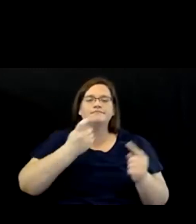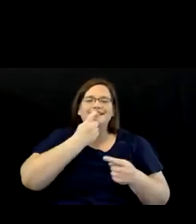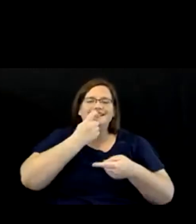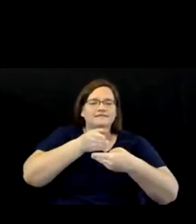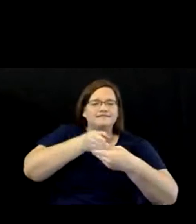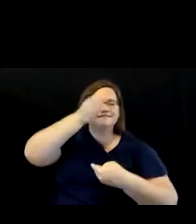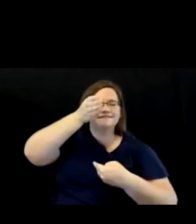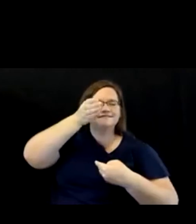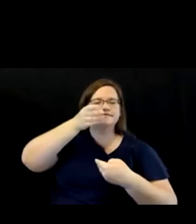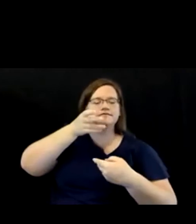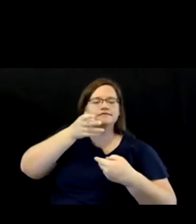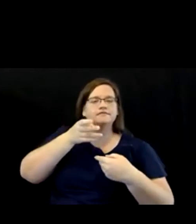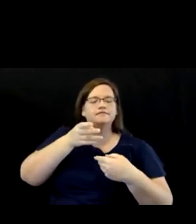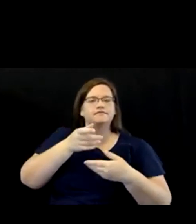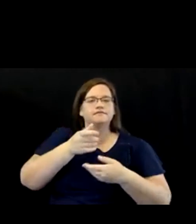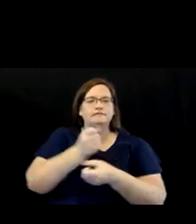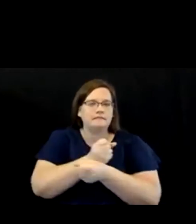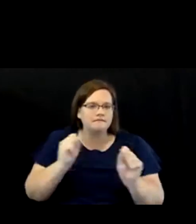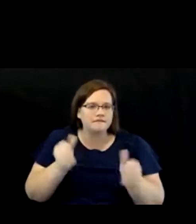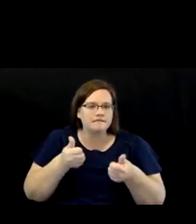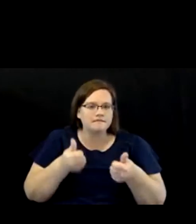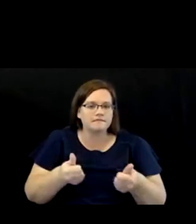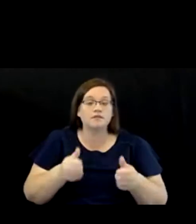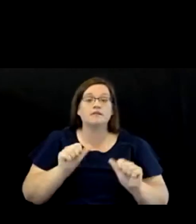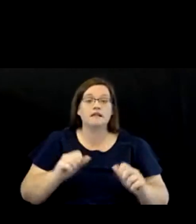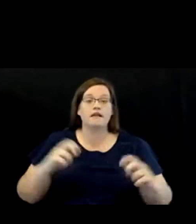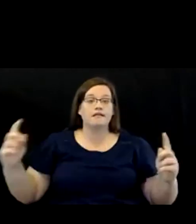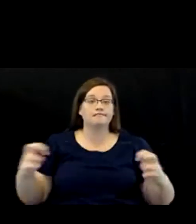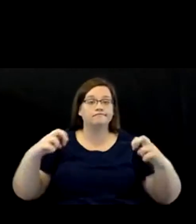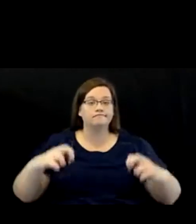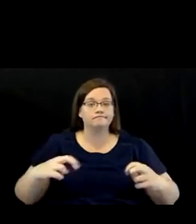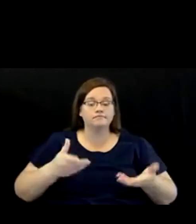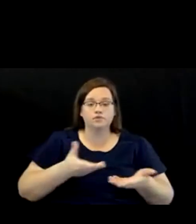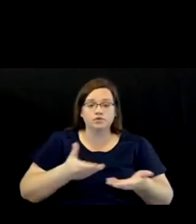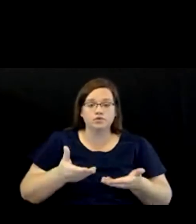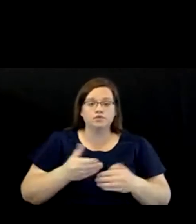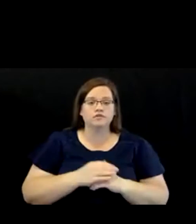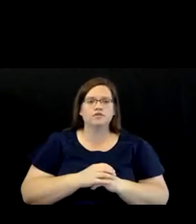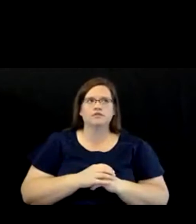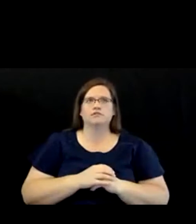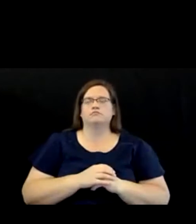thing, so people can be served. People have also moved -- you know, if you